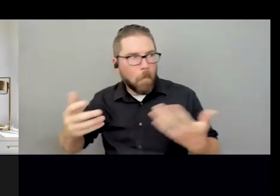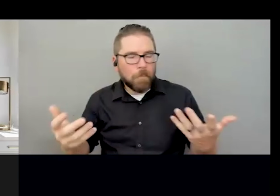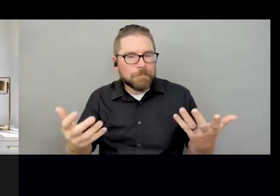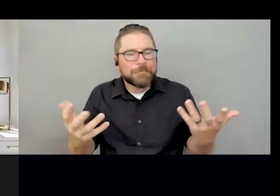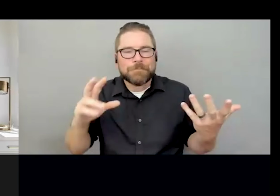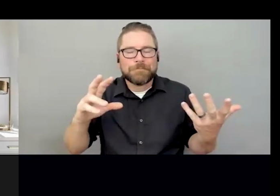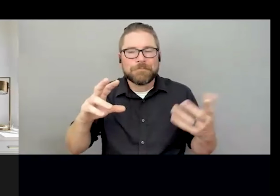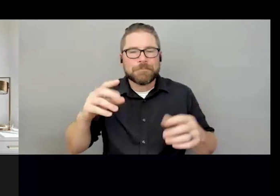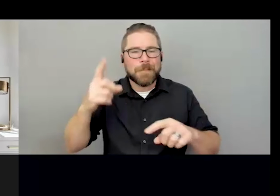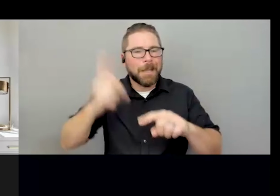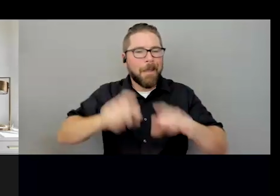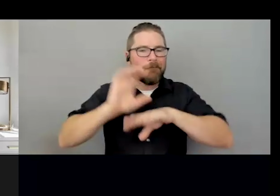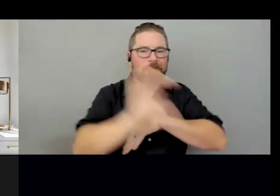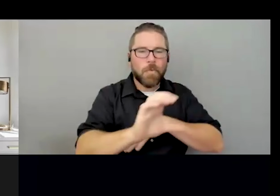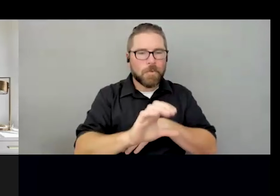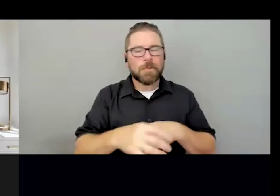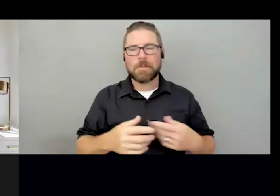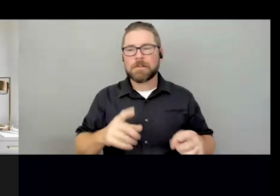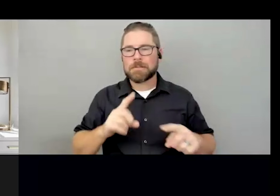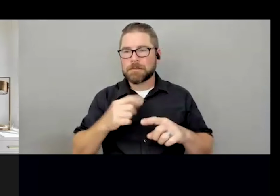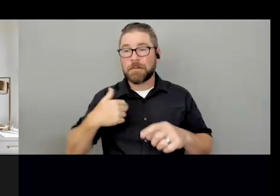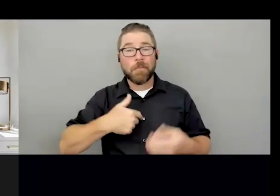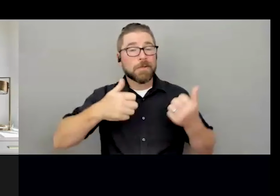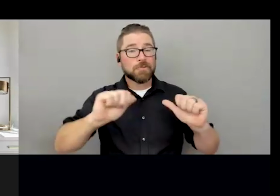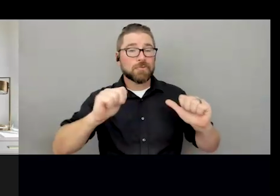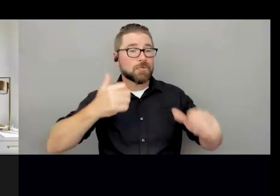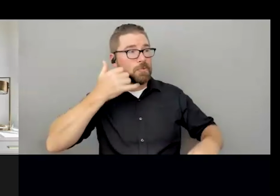Or we're trying to reach them over email, and they're not responding to emails.